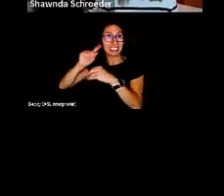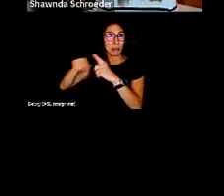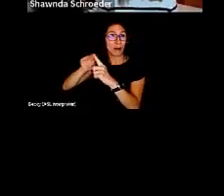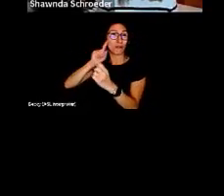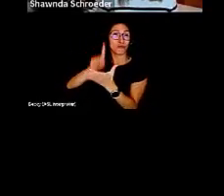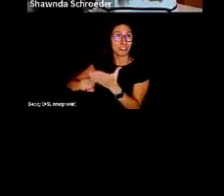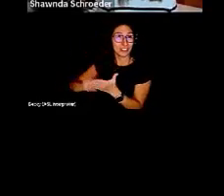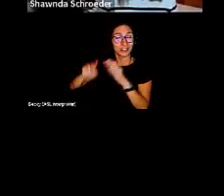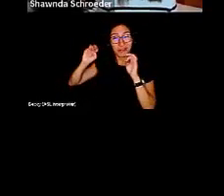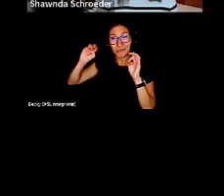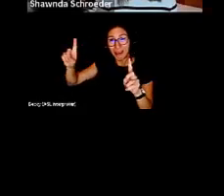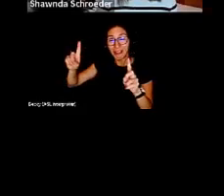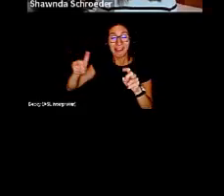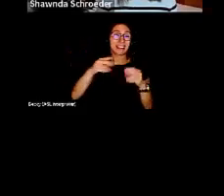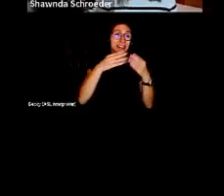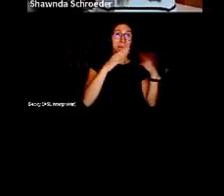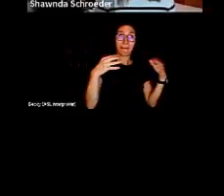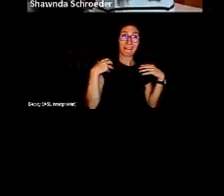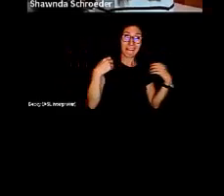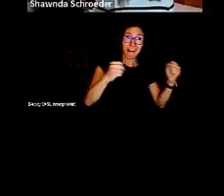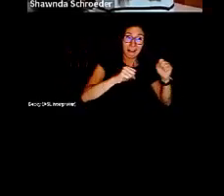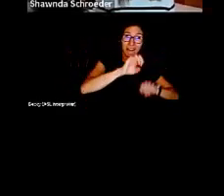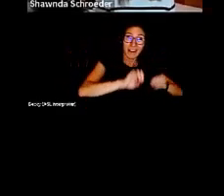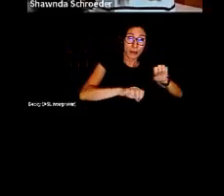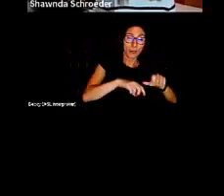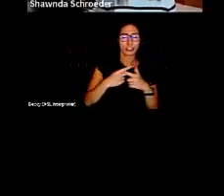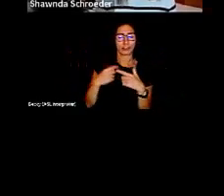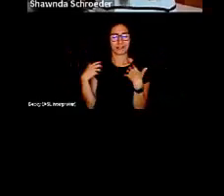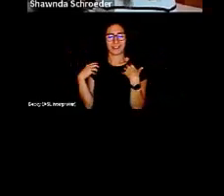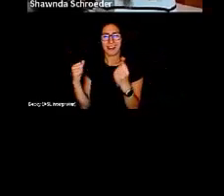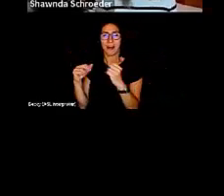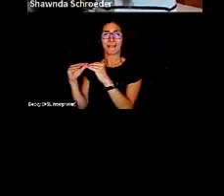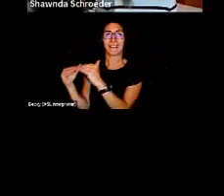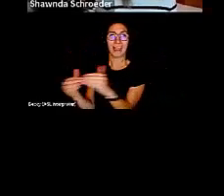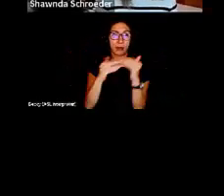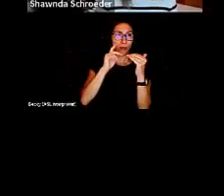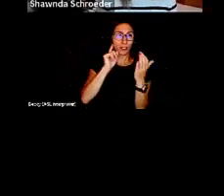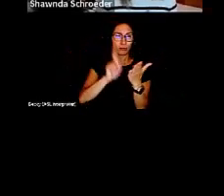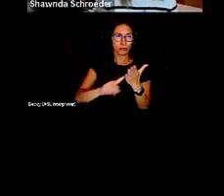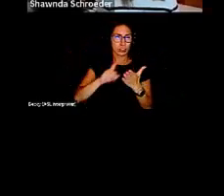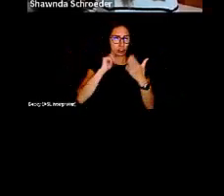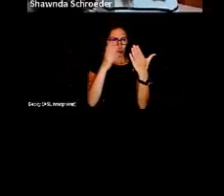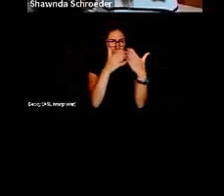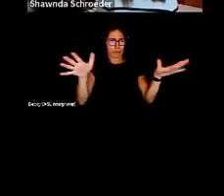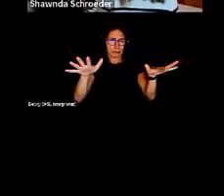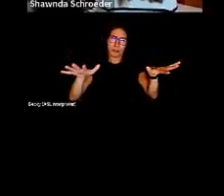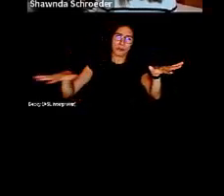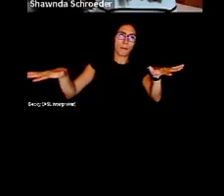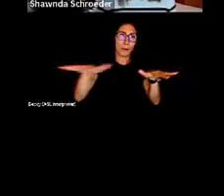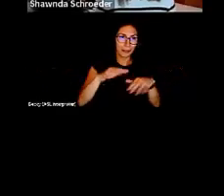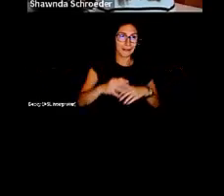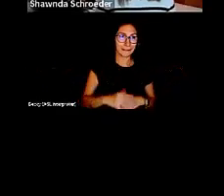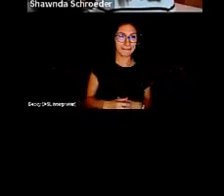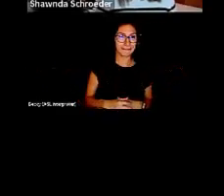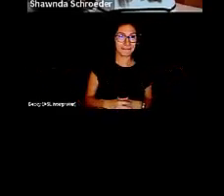evaluation, and health equity research broadly. Prior to my role in the Department of Indigenous Health,